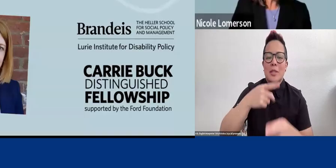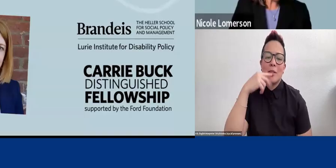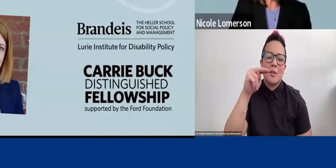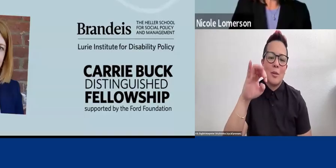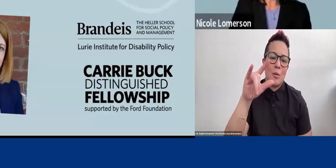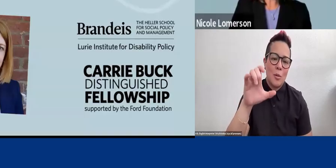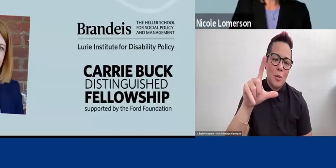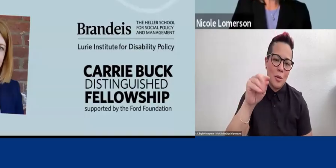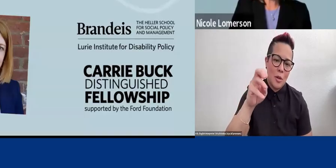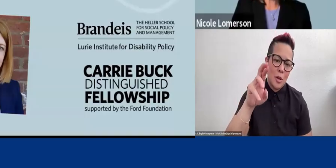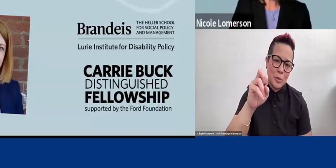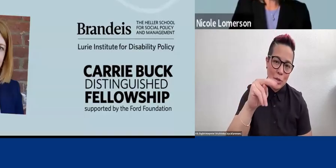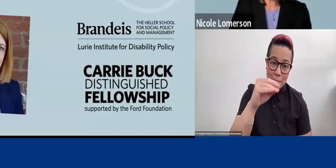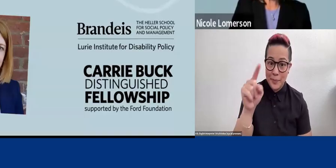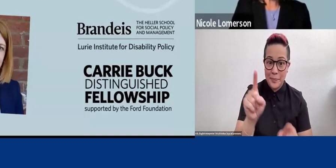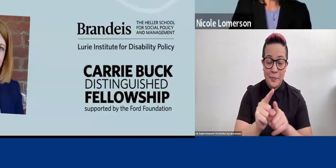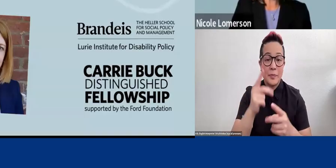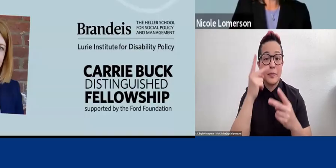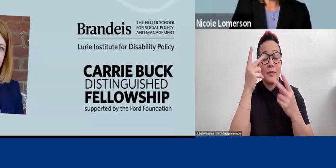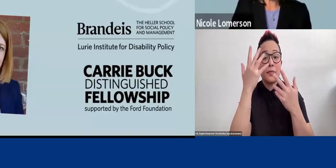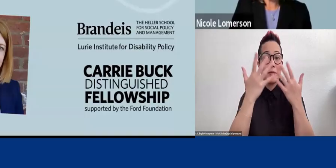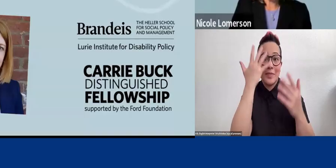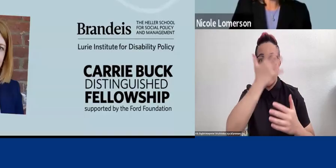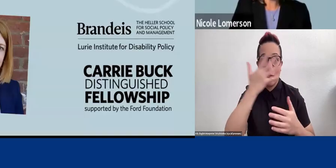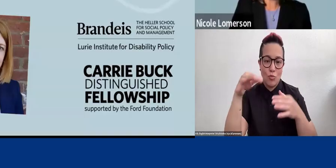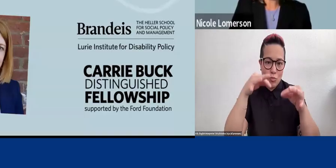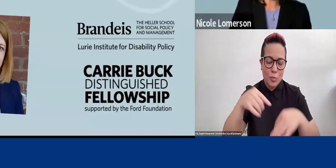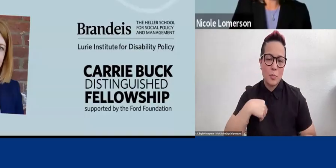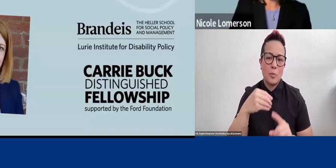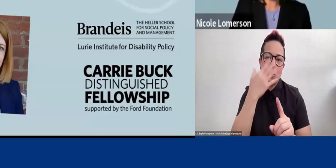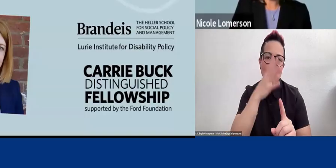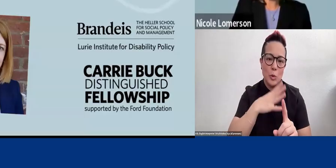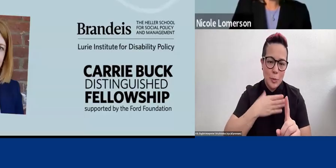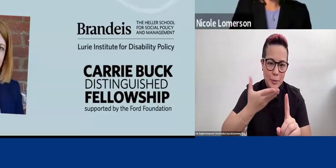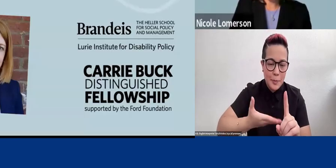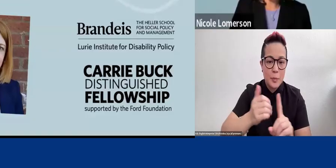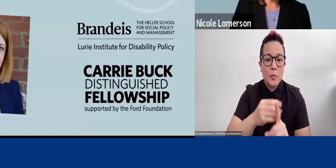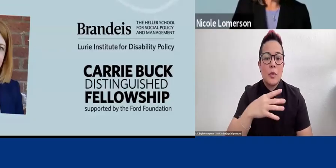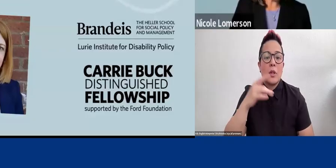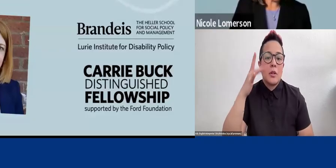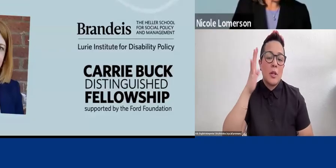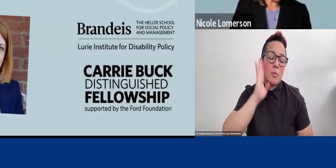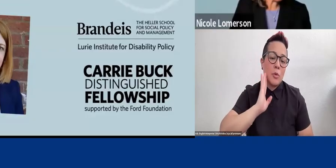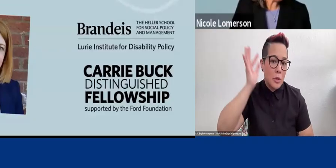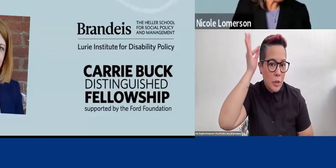and as a visual description, I'm a white woman with light brown hair wearing a navy blue blazer.